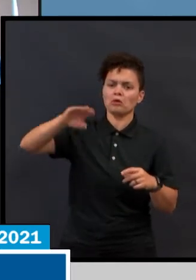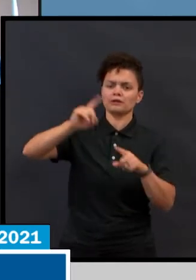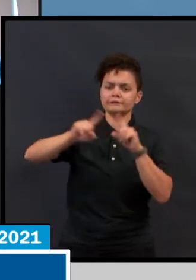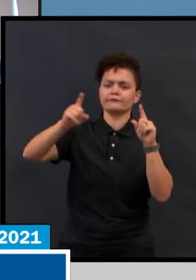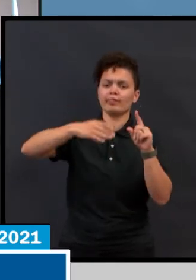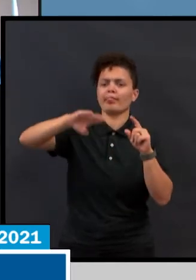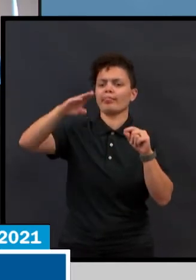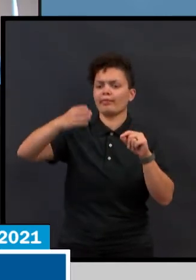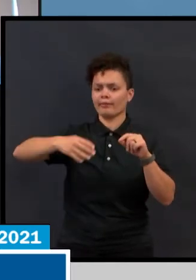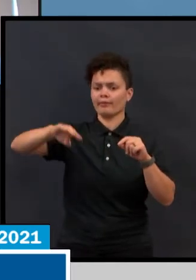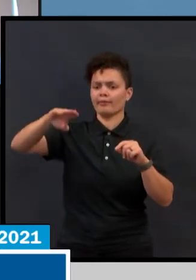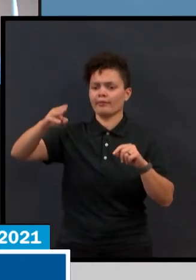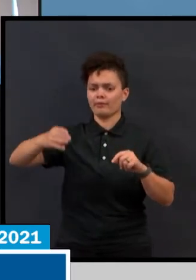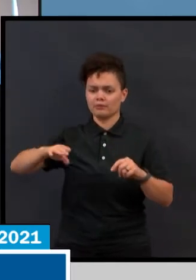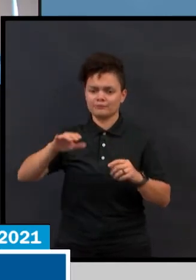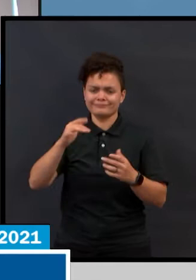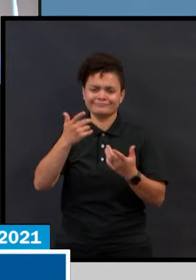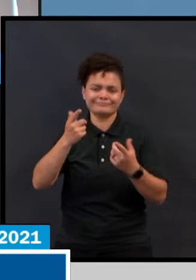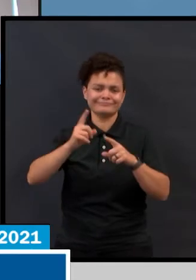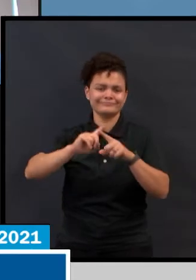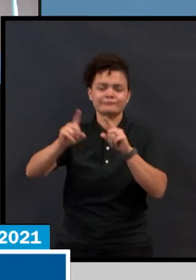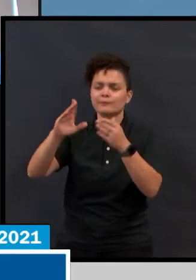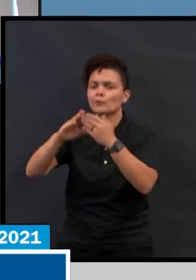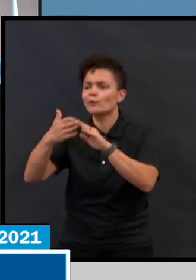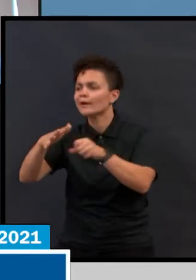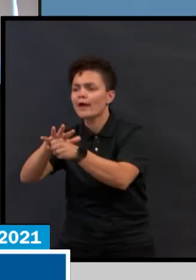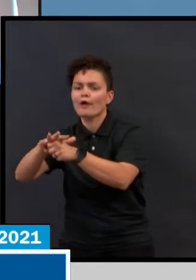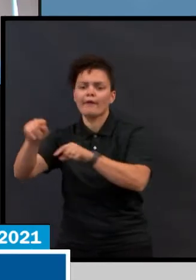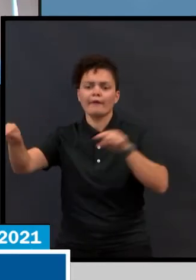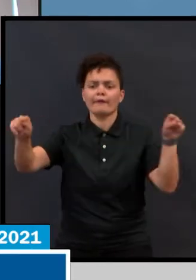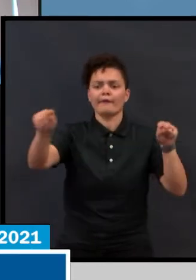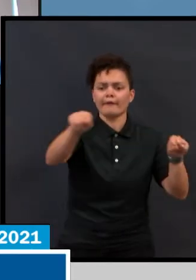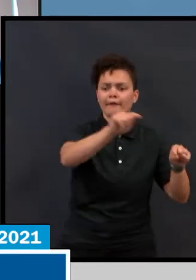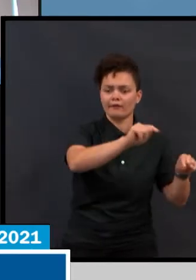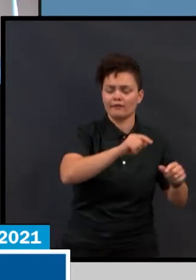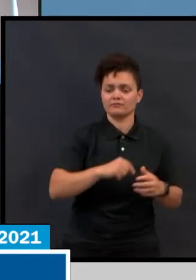community spread and the public health orders that we had in place and then about the first